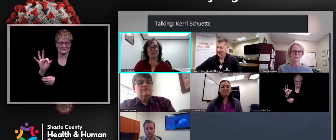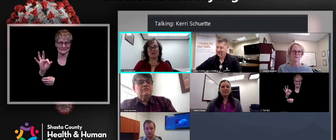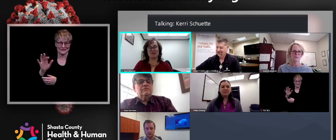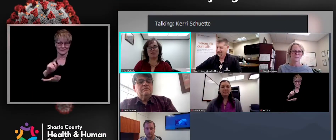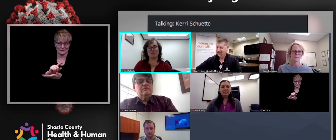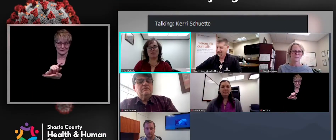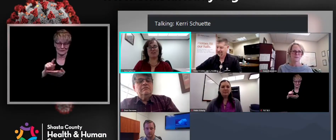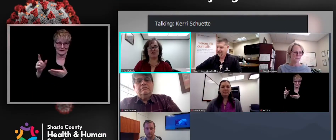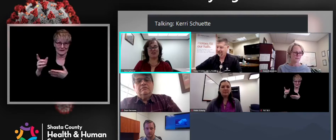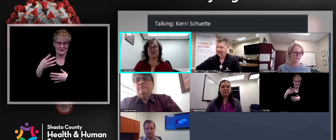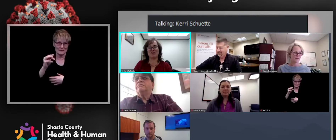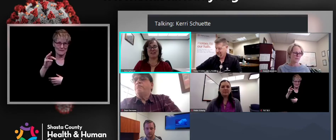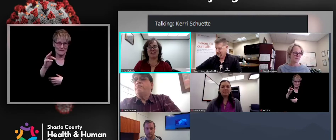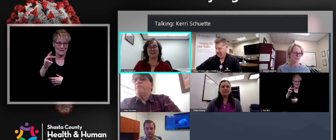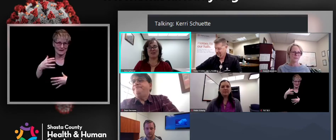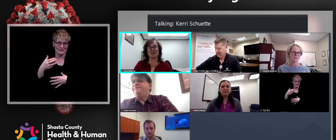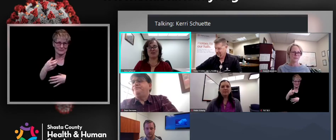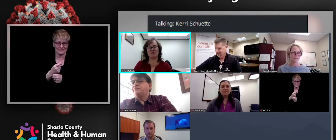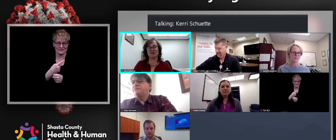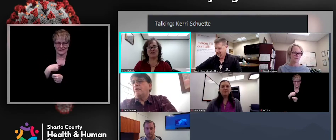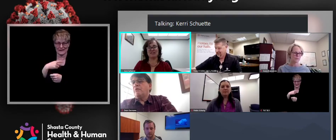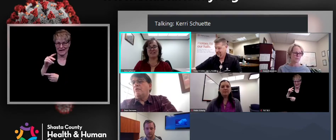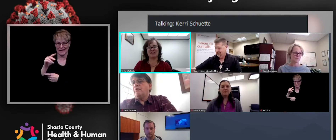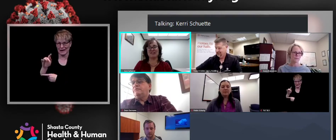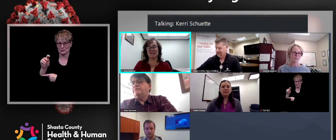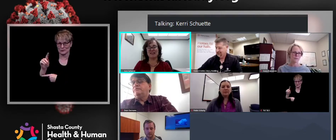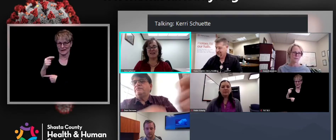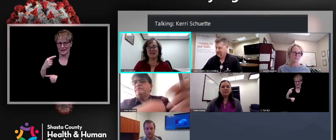Public Information Officer for the Shasta County Health and Human Services Agency.